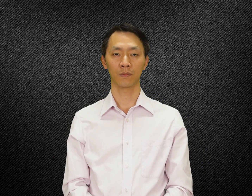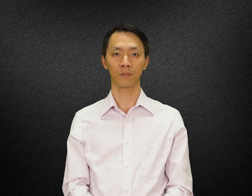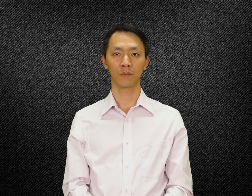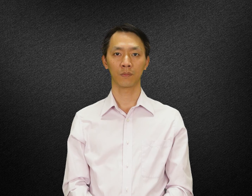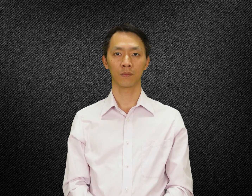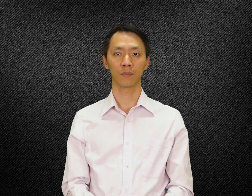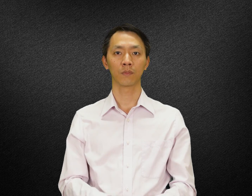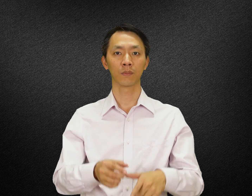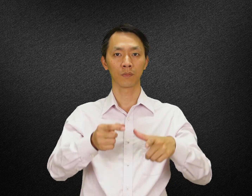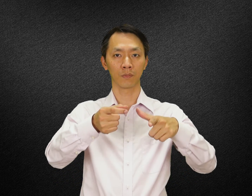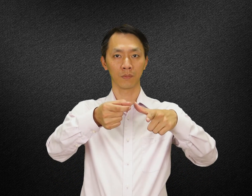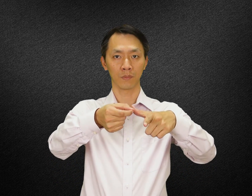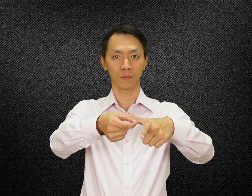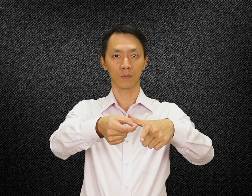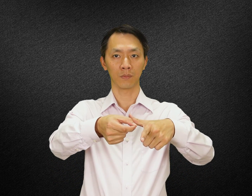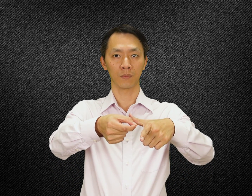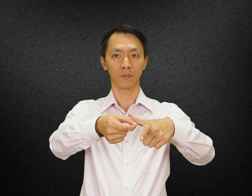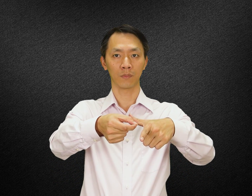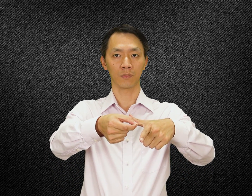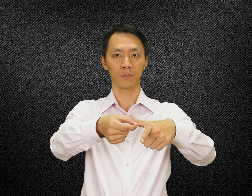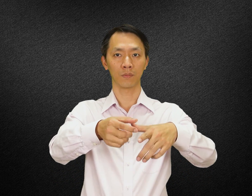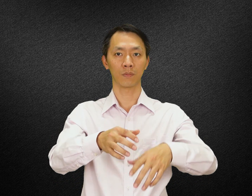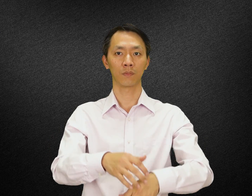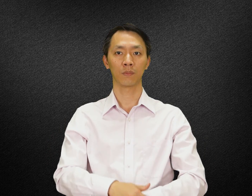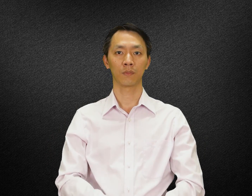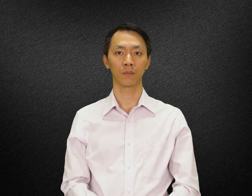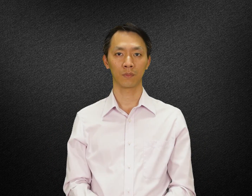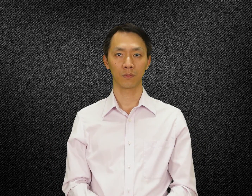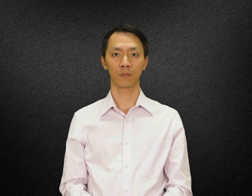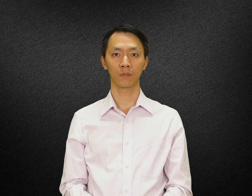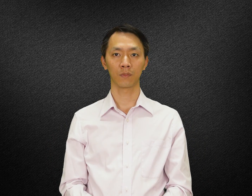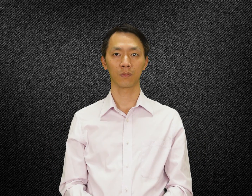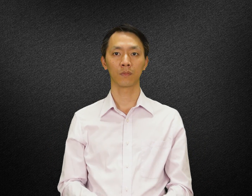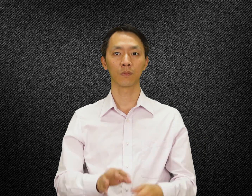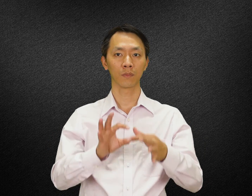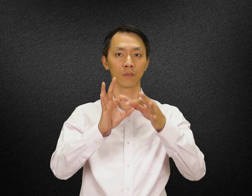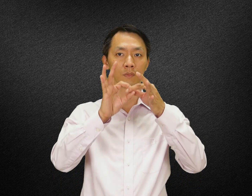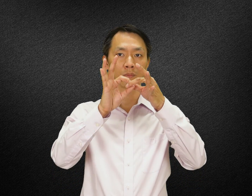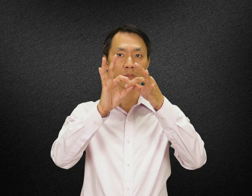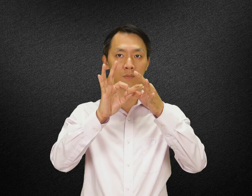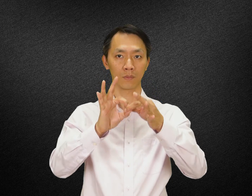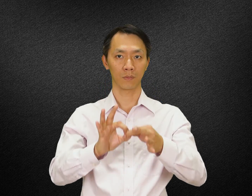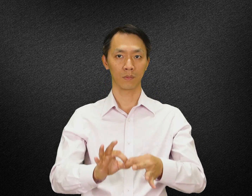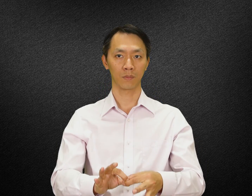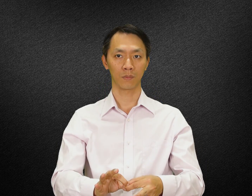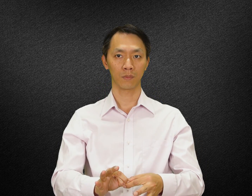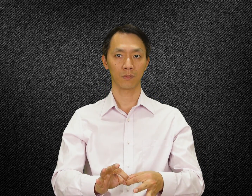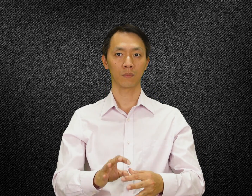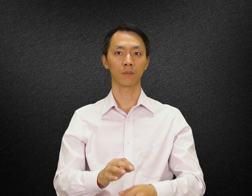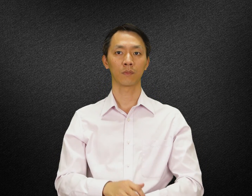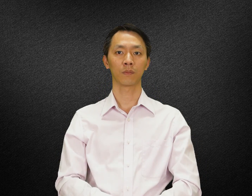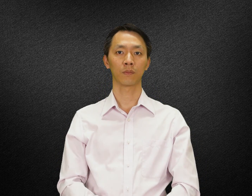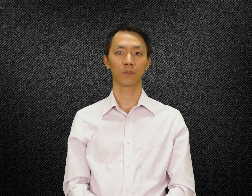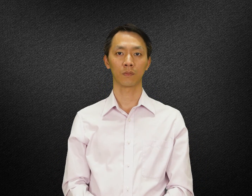public (character sign) thus (artificial sign)